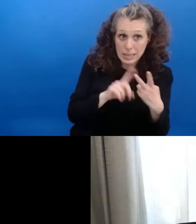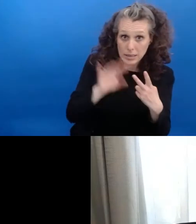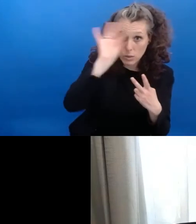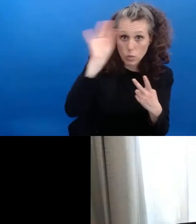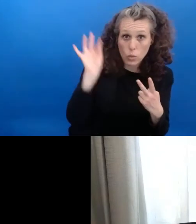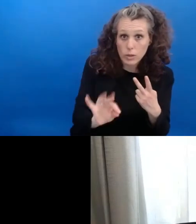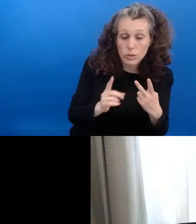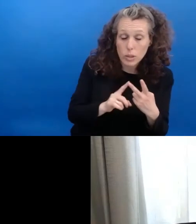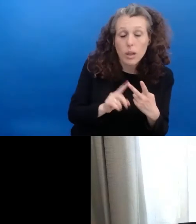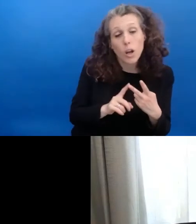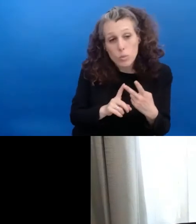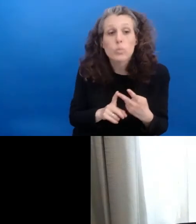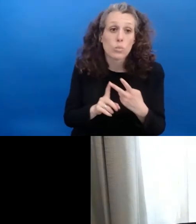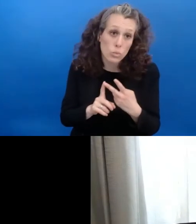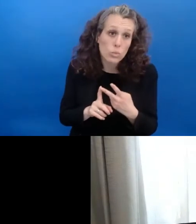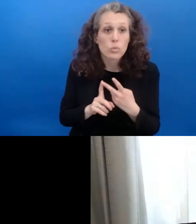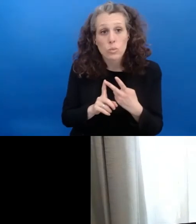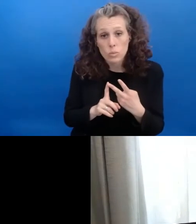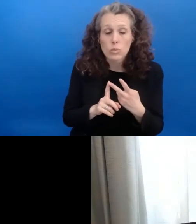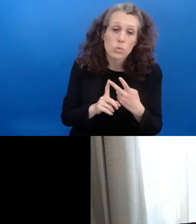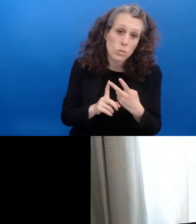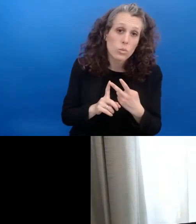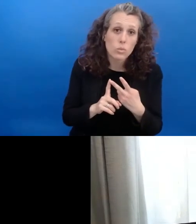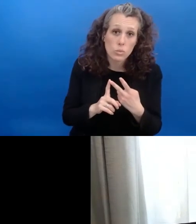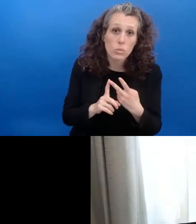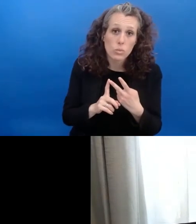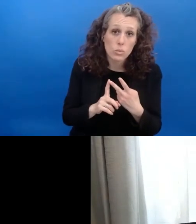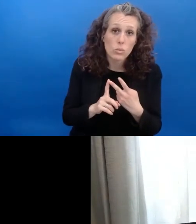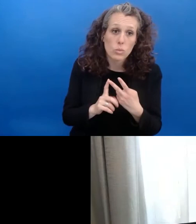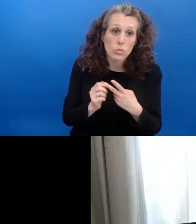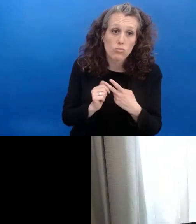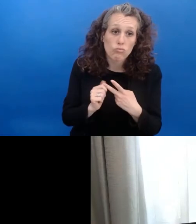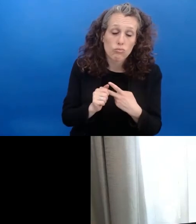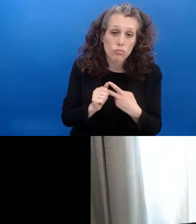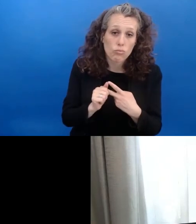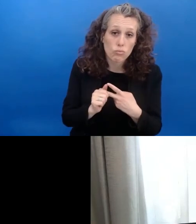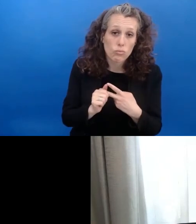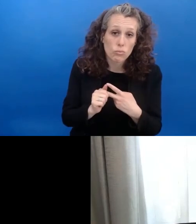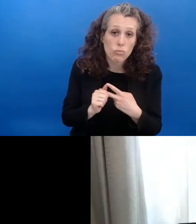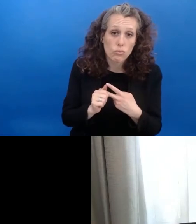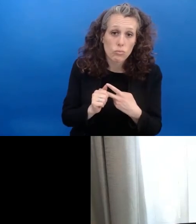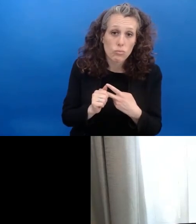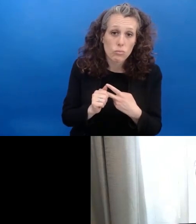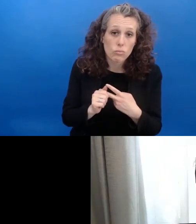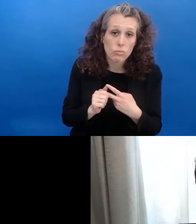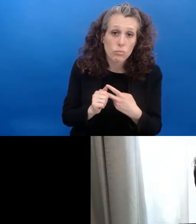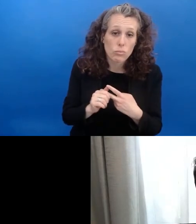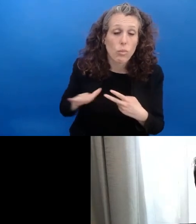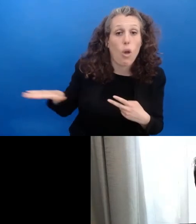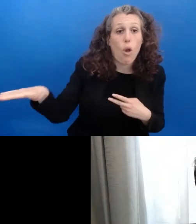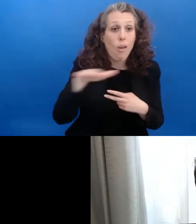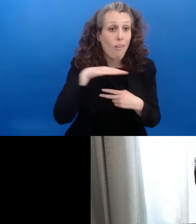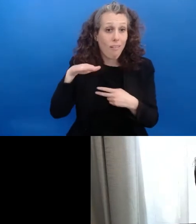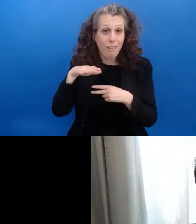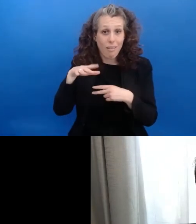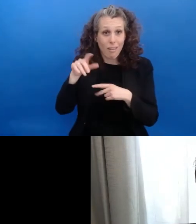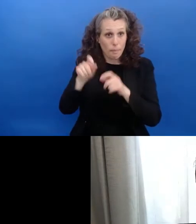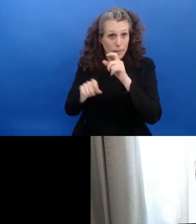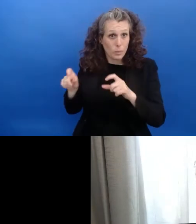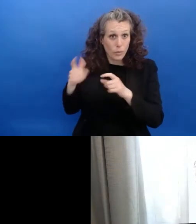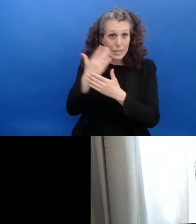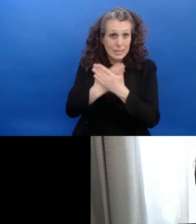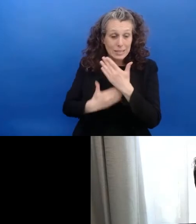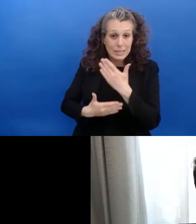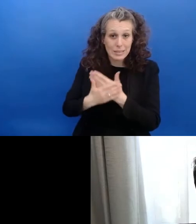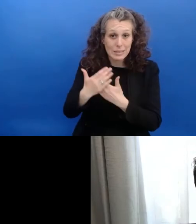uh we have to ensure that all persons that we have been sent in every design program